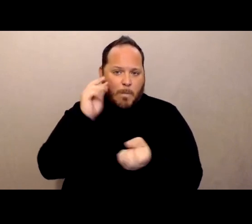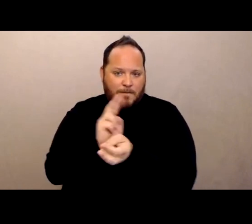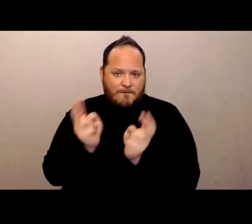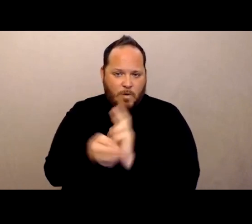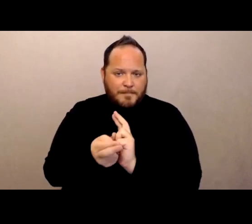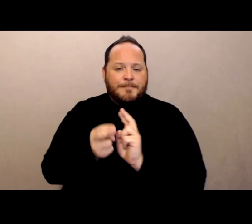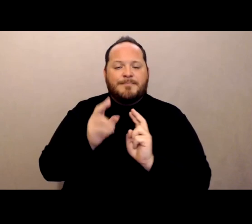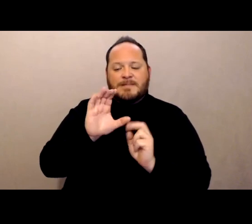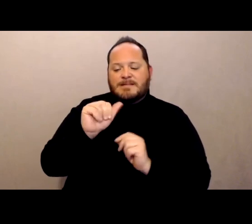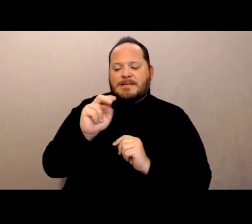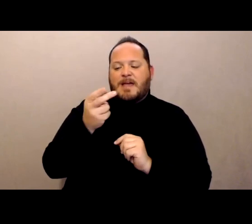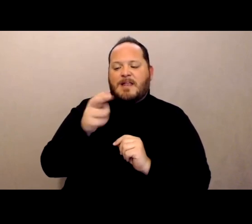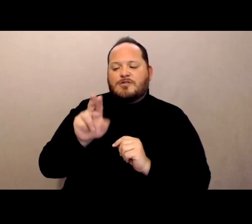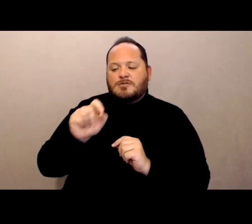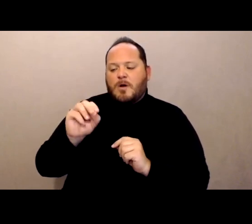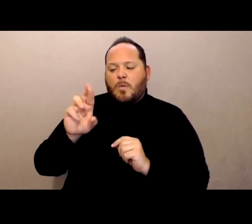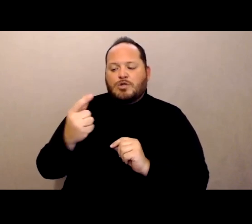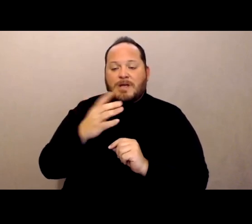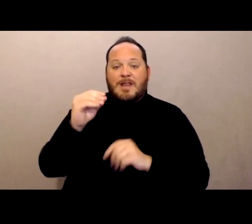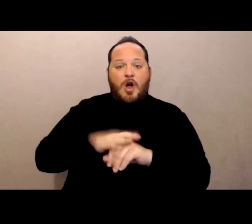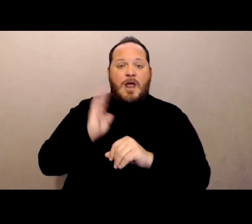And on the homepage, there's a button that says subscribe